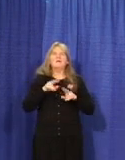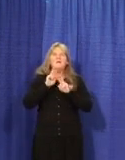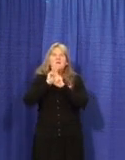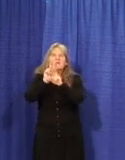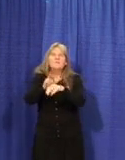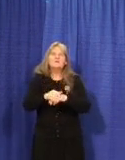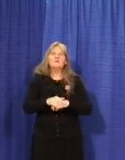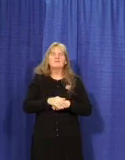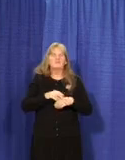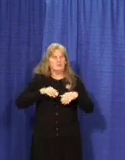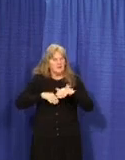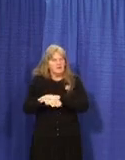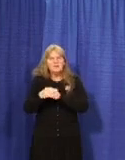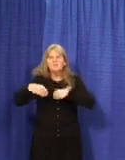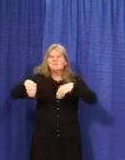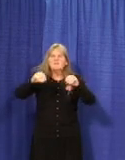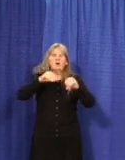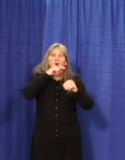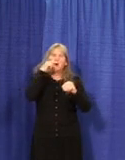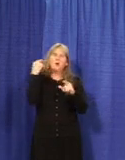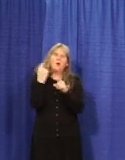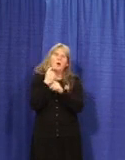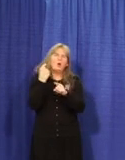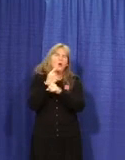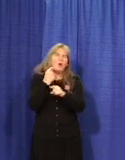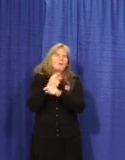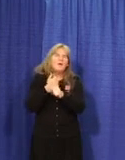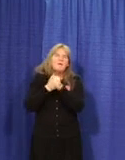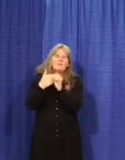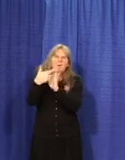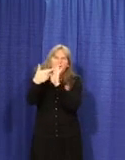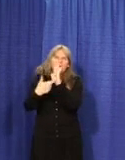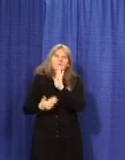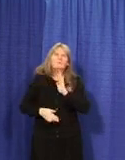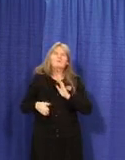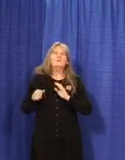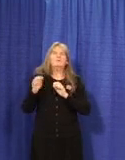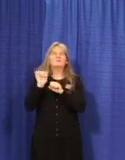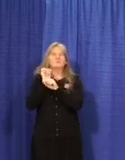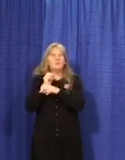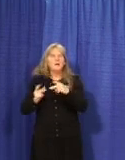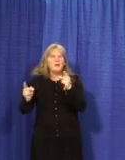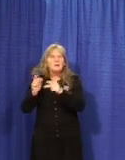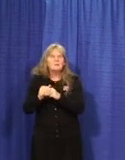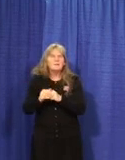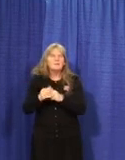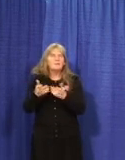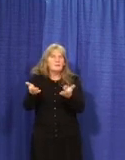observed, a workplace without proper sanitation and spacing. Watson Lake is just a small